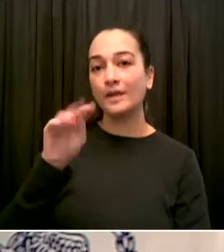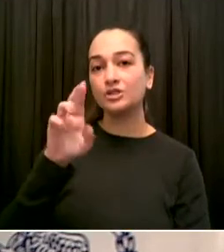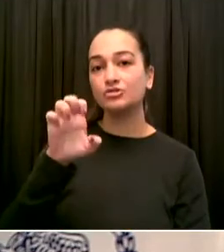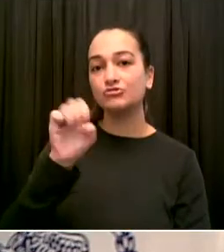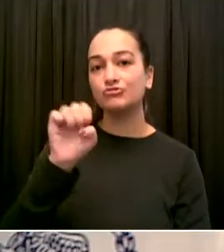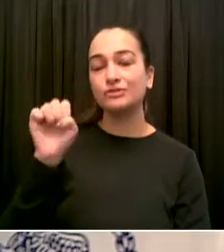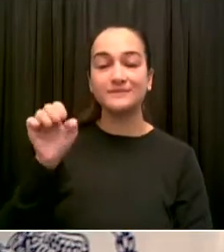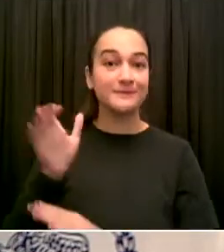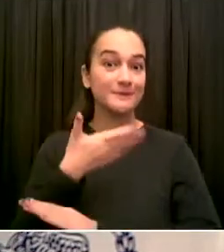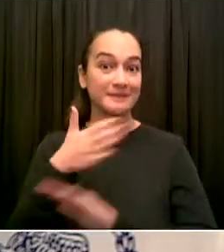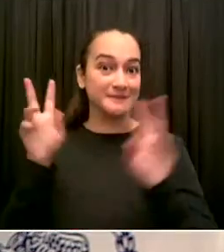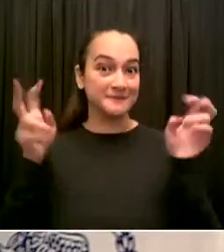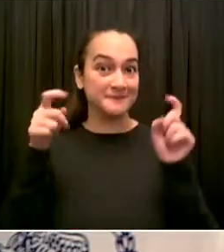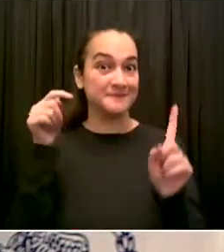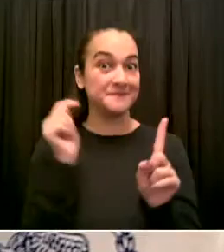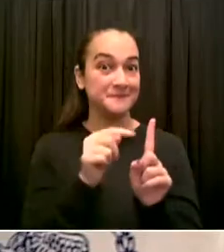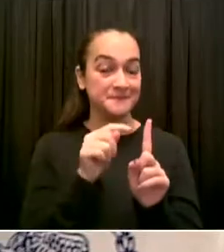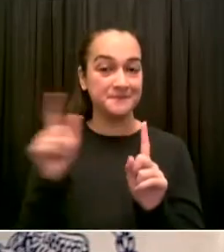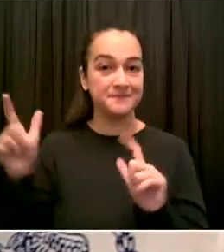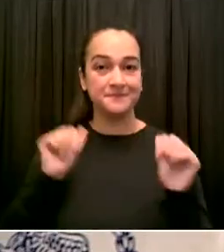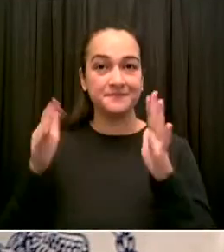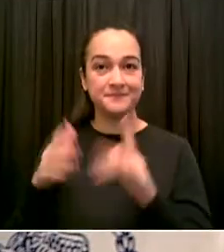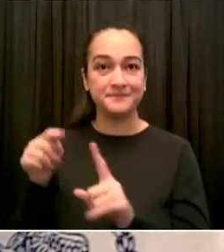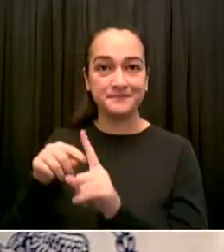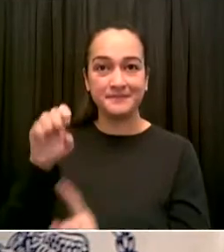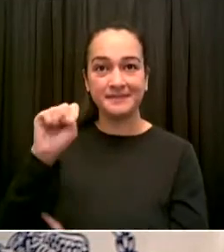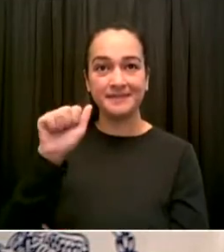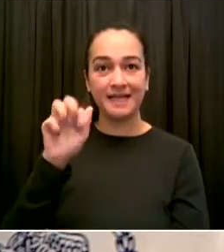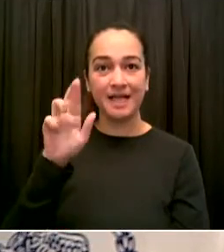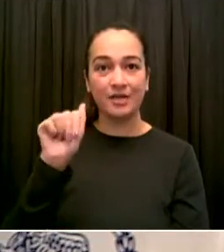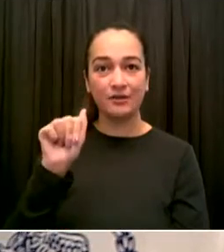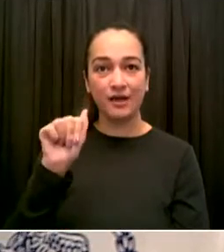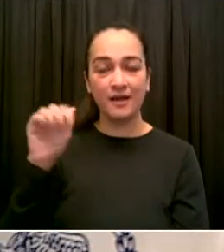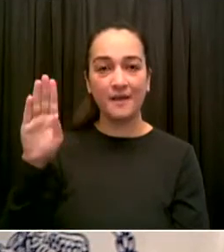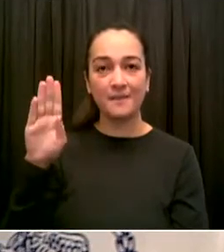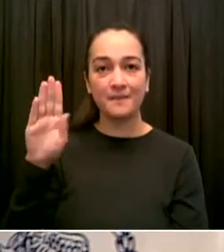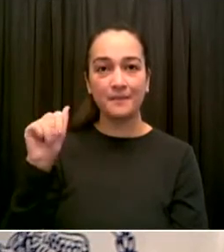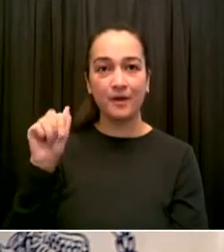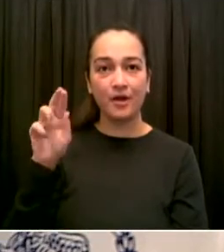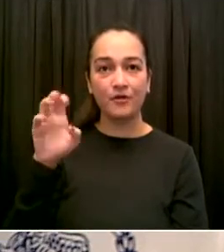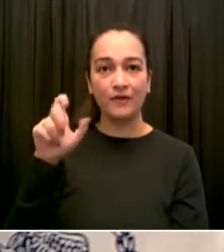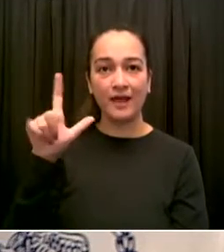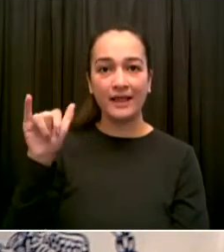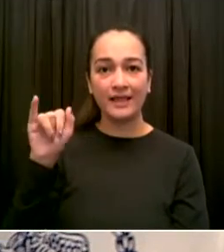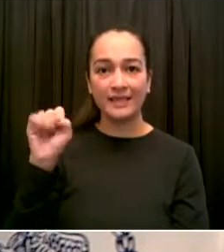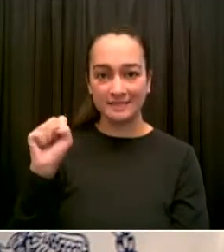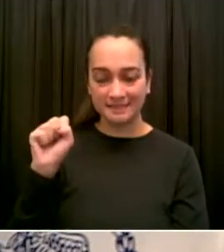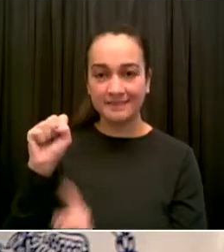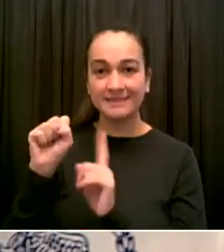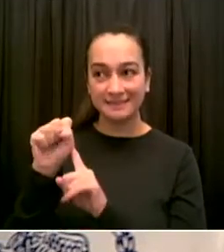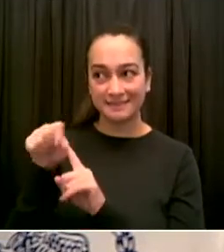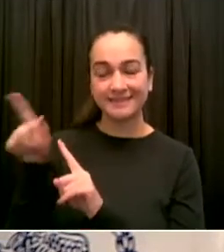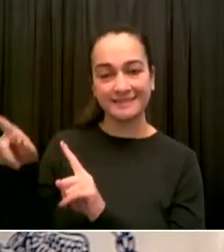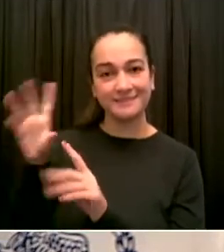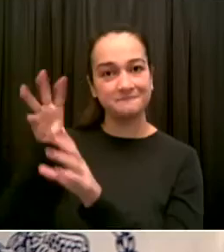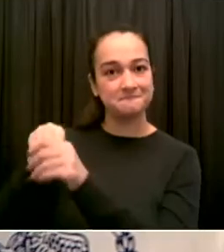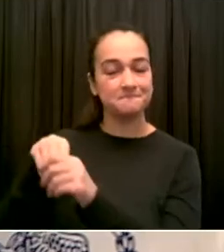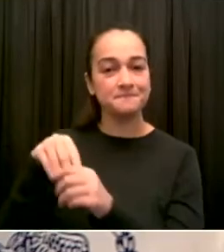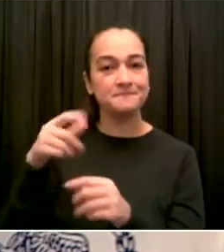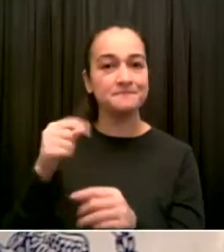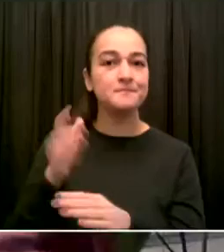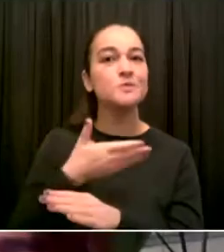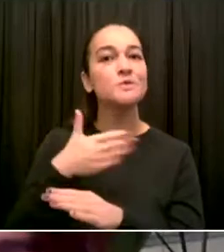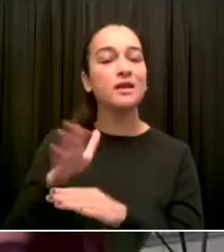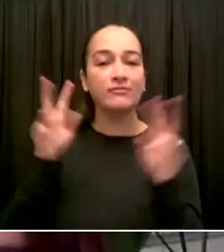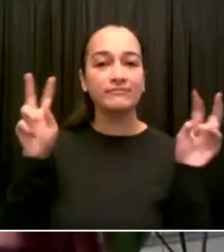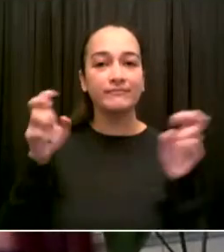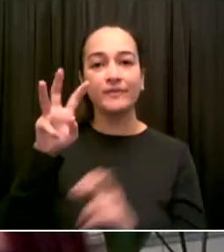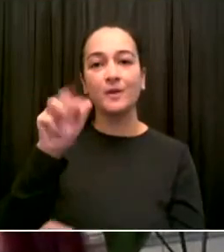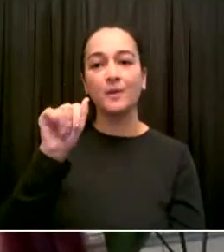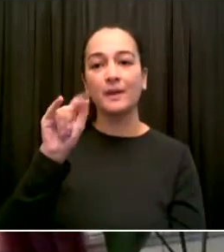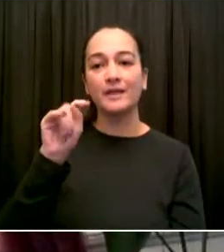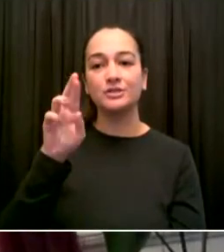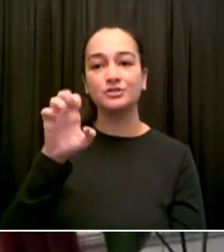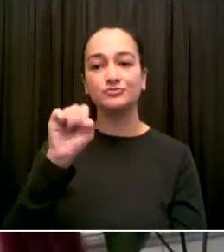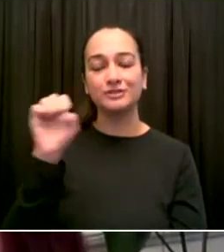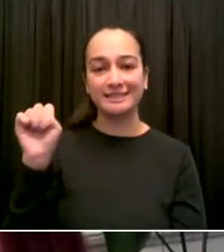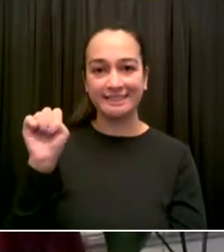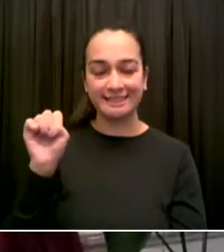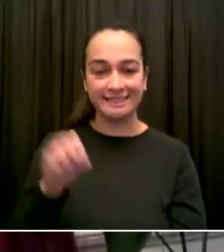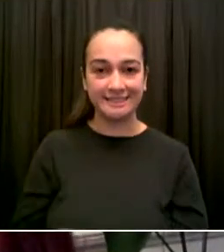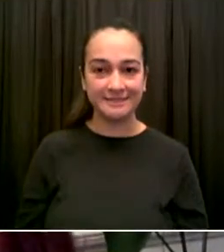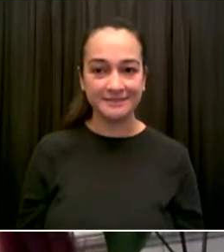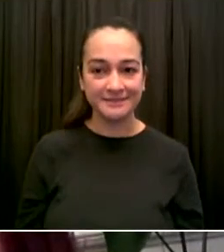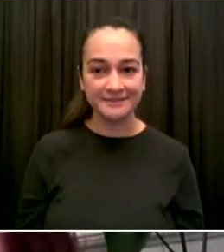HER BROAD RETURN TO BROADWAY.